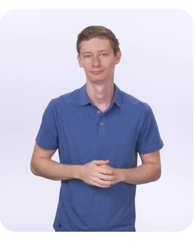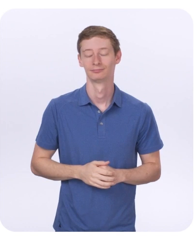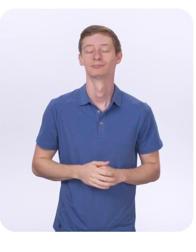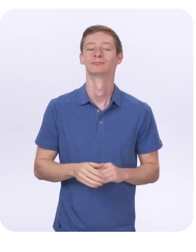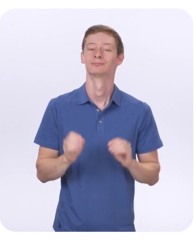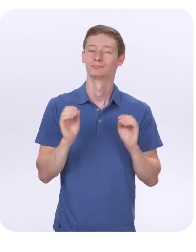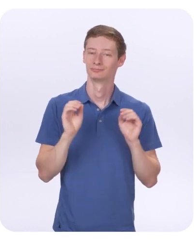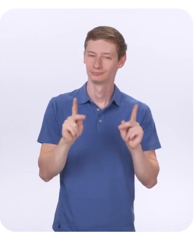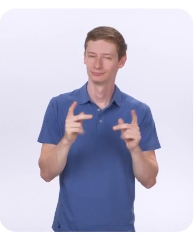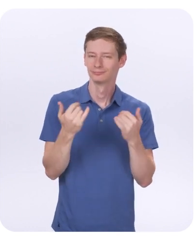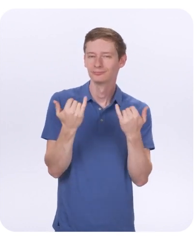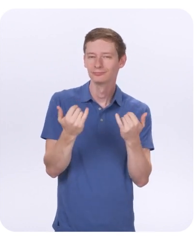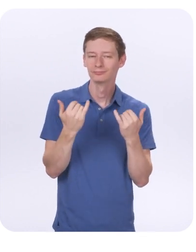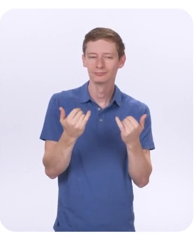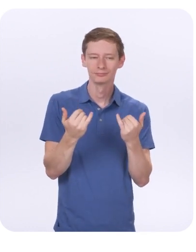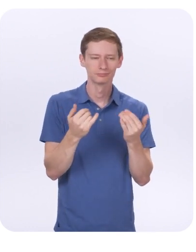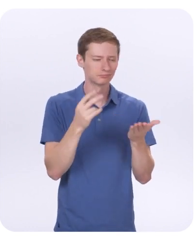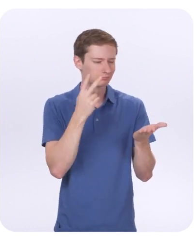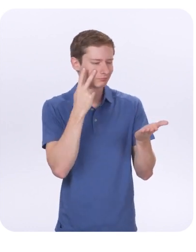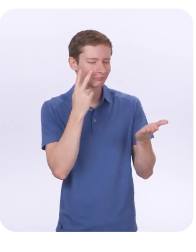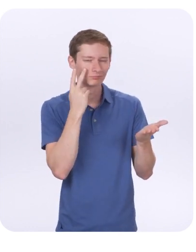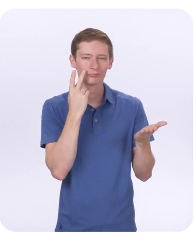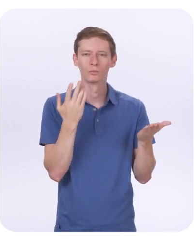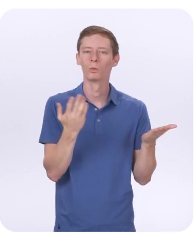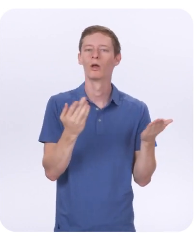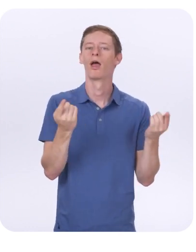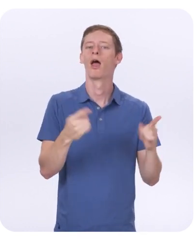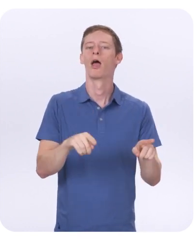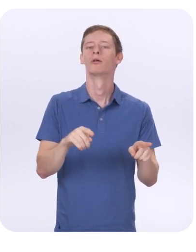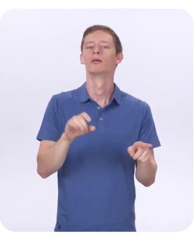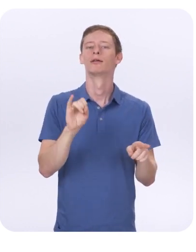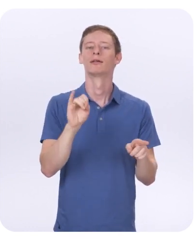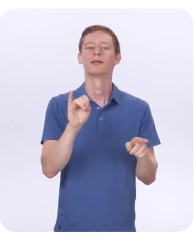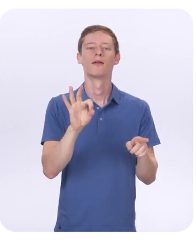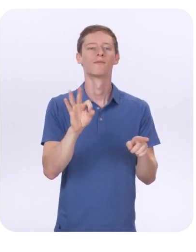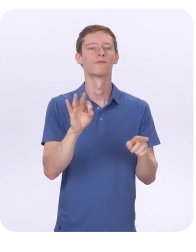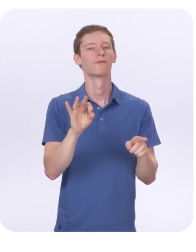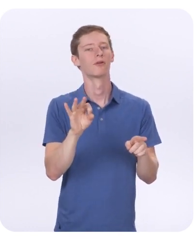many categories. Try the price per city or county in the London area.